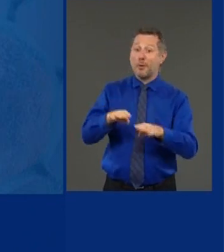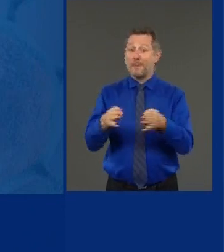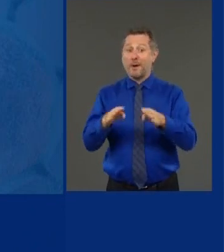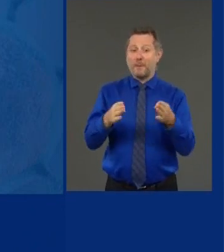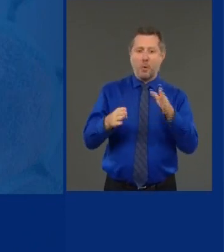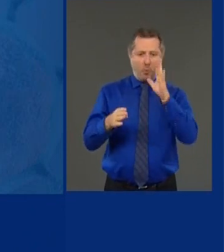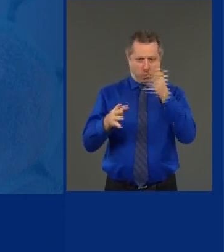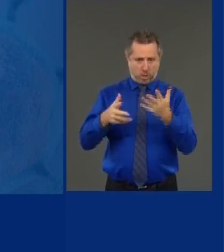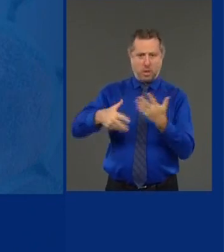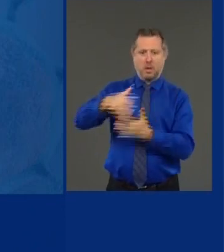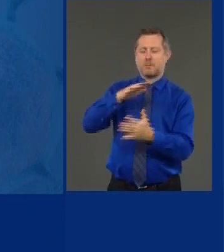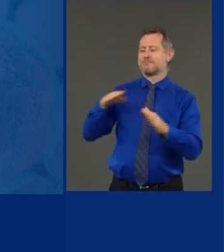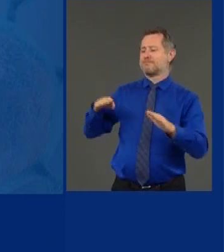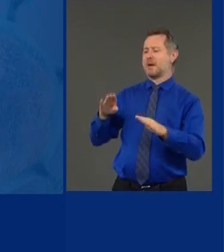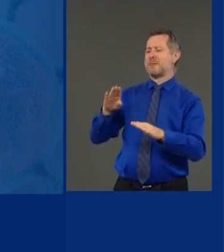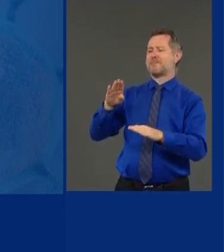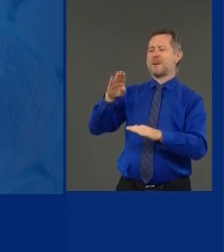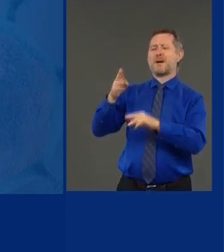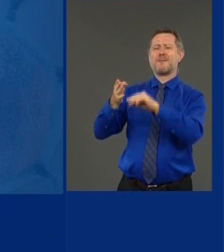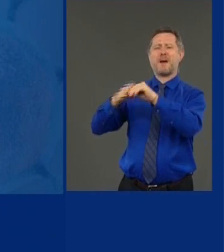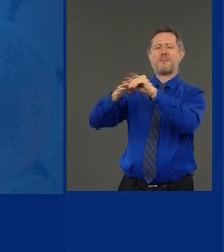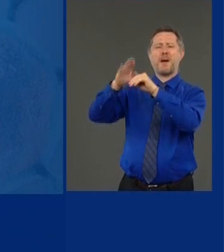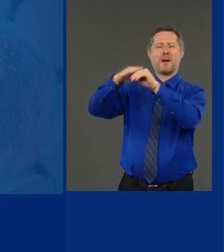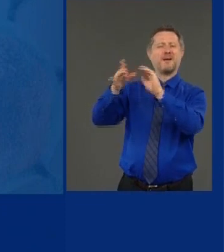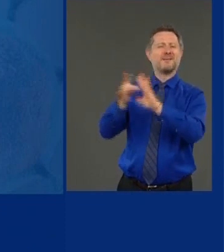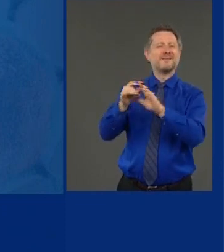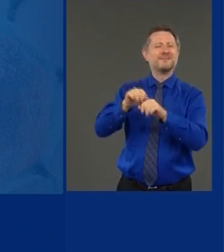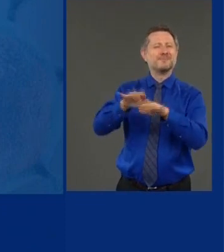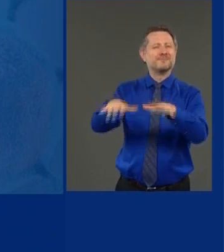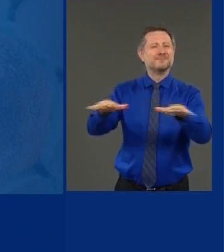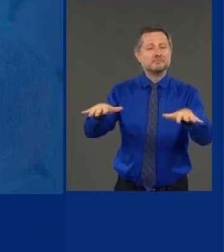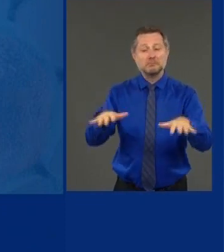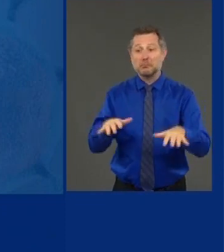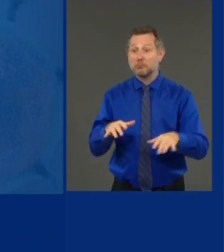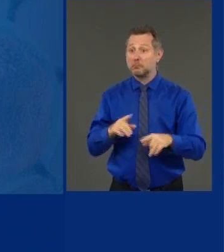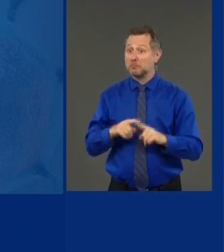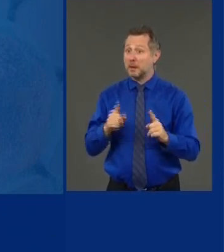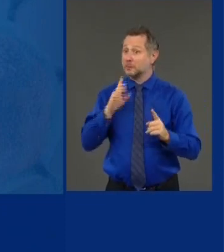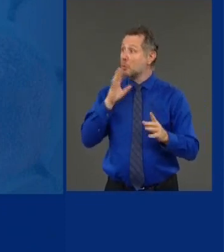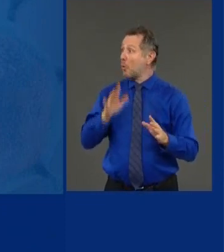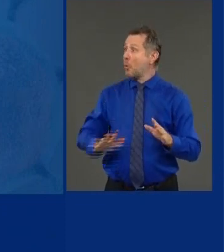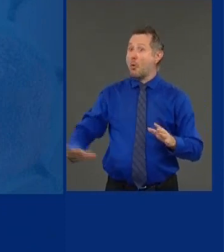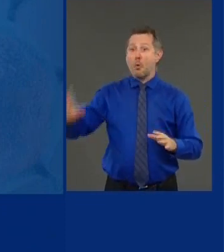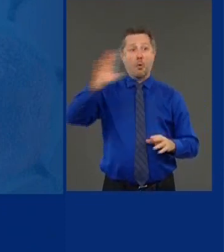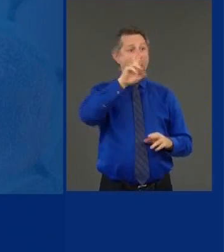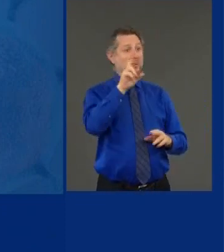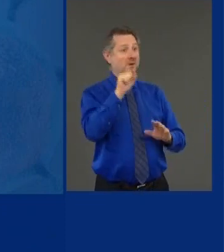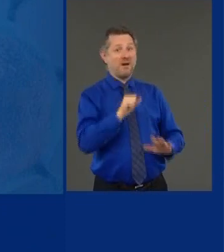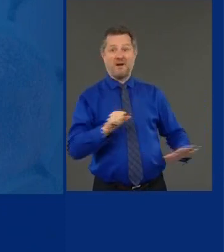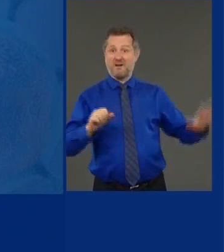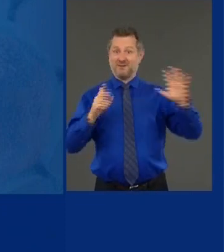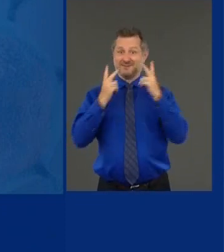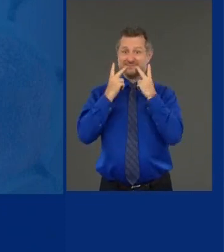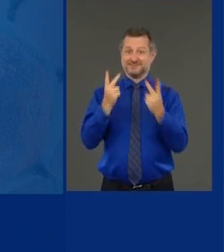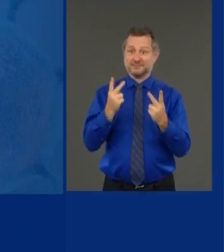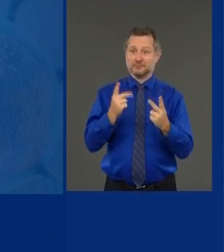REMEMBER, WHEN WE STARTED REOPENING, ALL THE EXPERTS SAID EXPECT THE INFECTION RATE TO